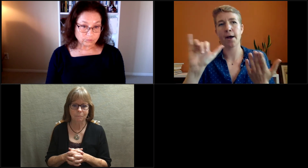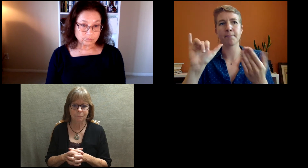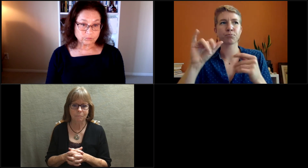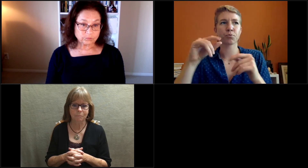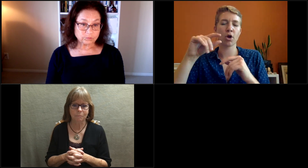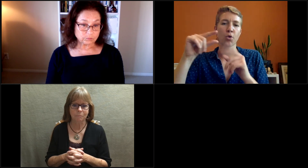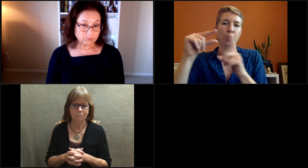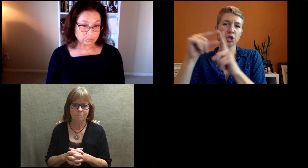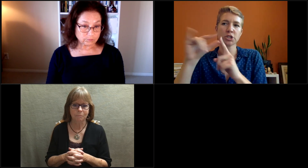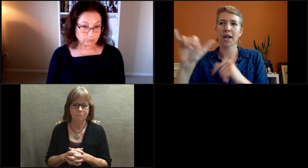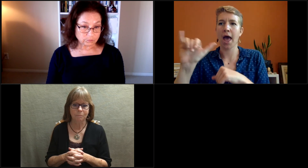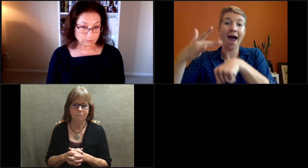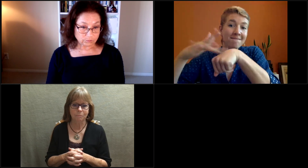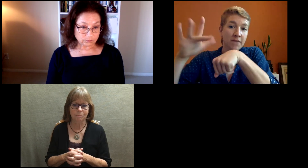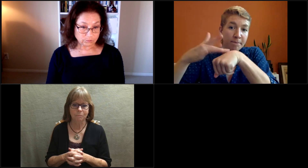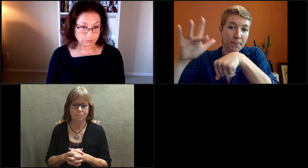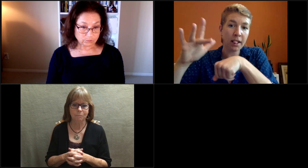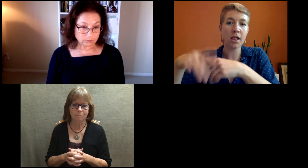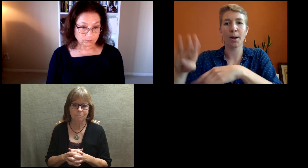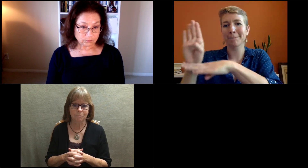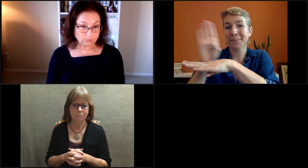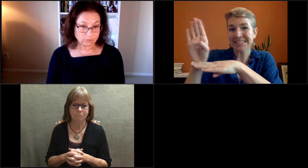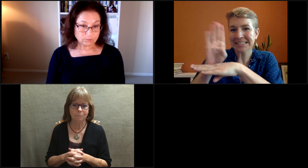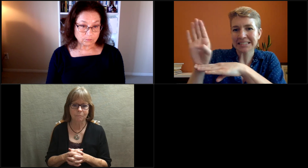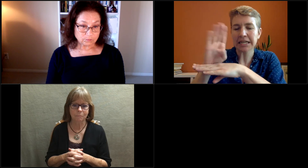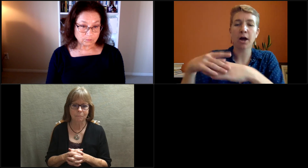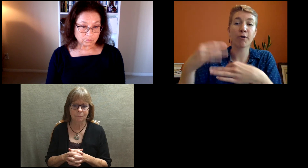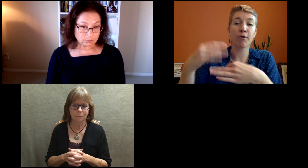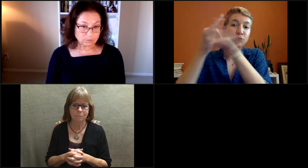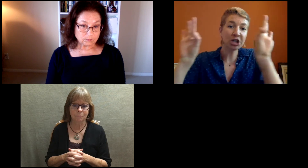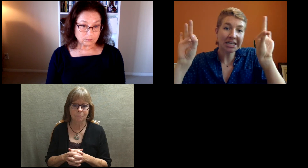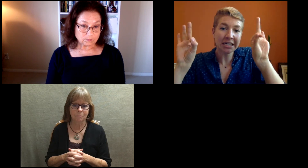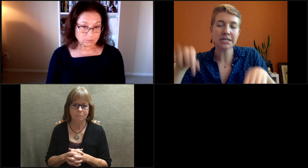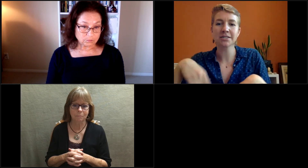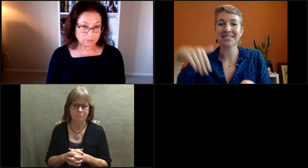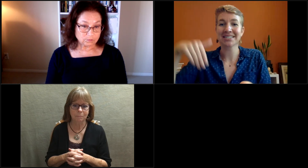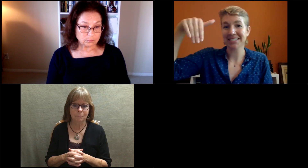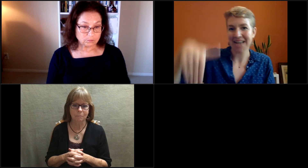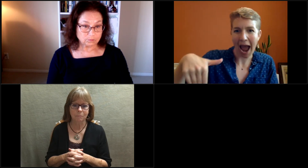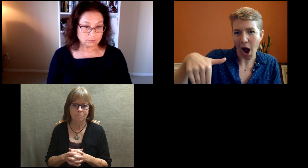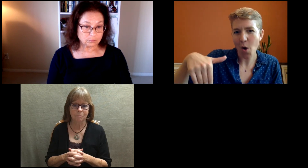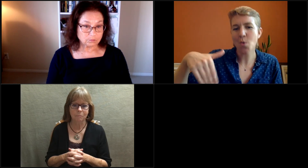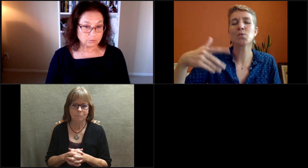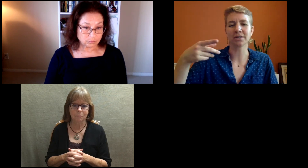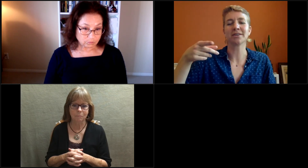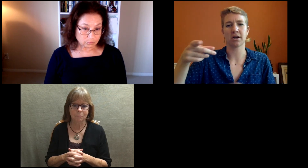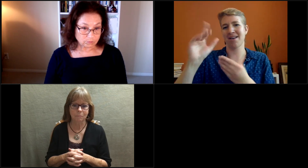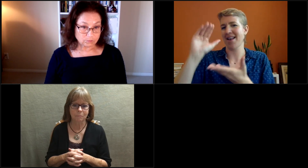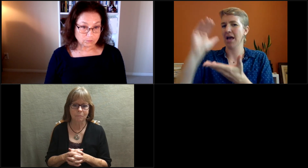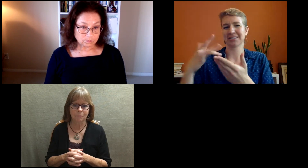Words, like, `available’, `busy’, `free’, `down’.